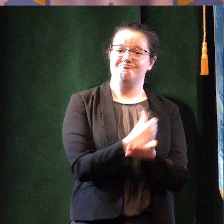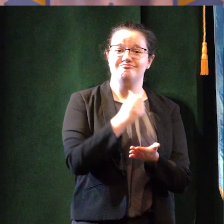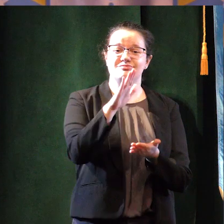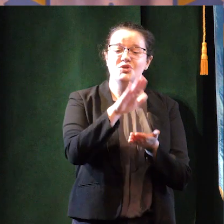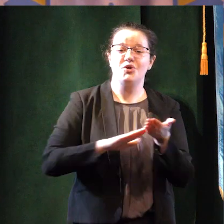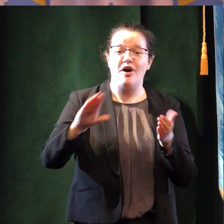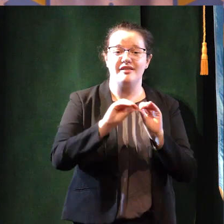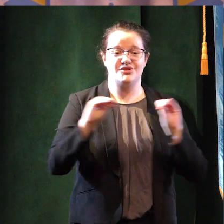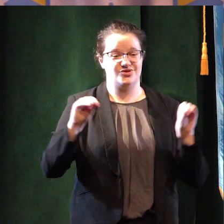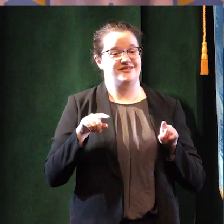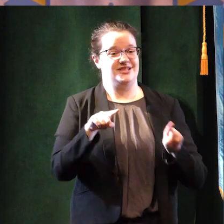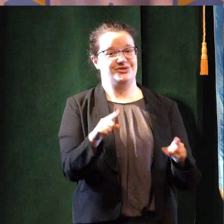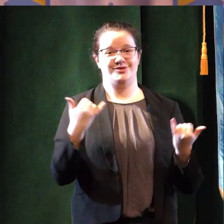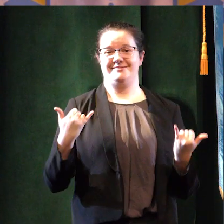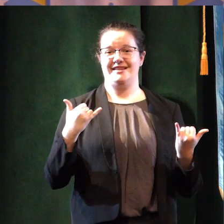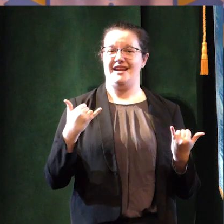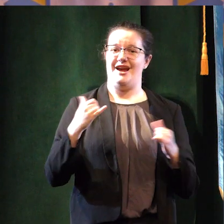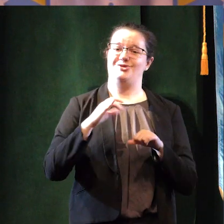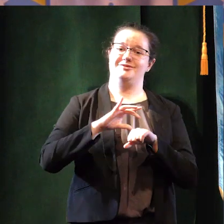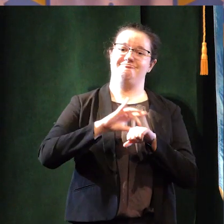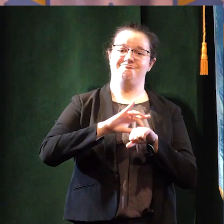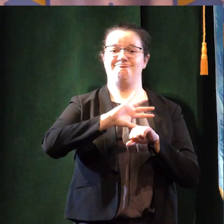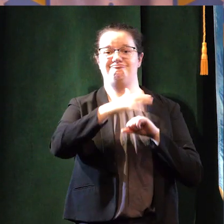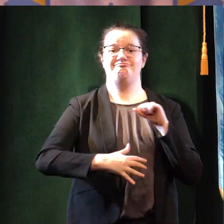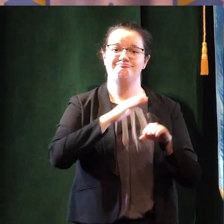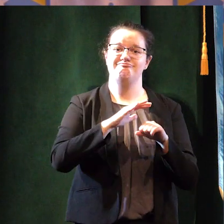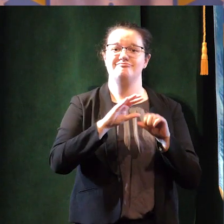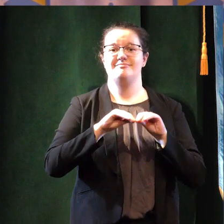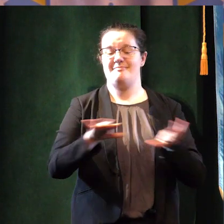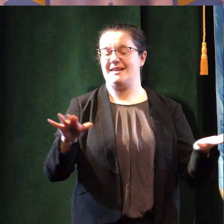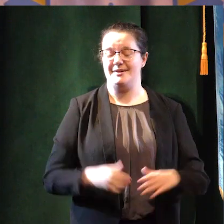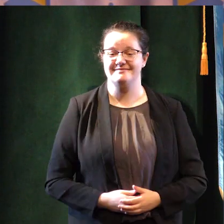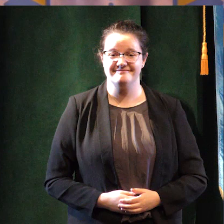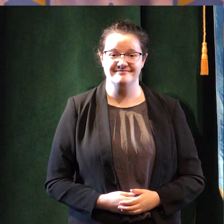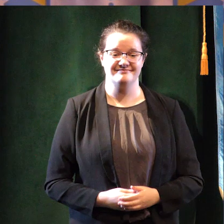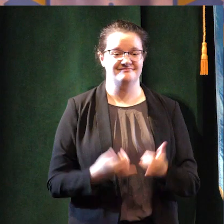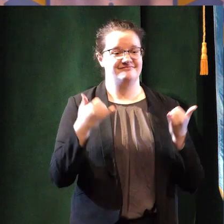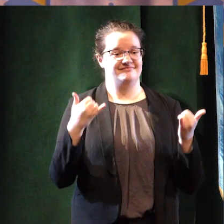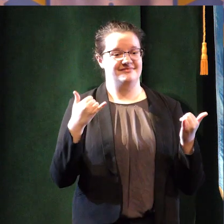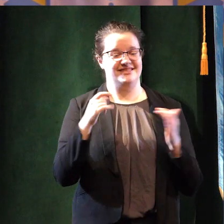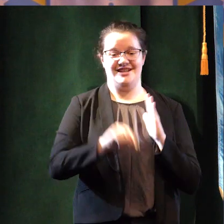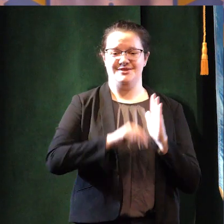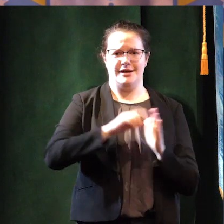through a global pandemic a period of upheaval uncertainty social distancing